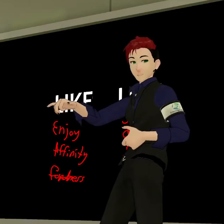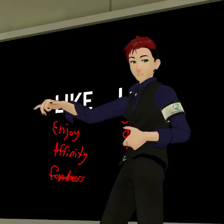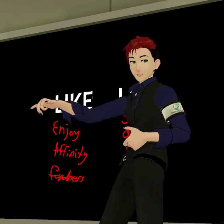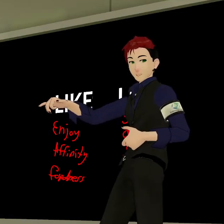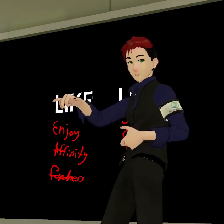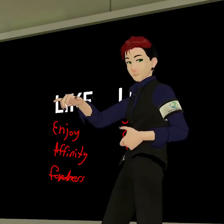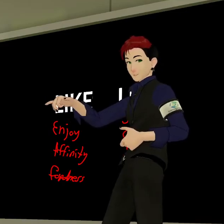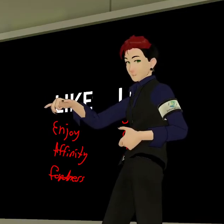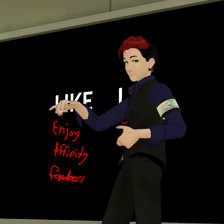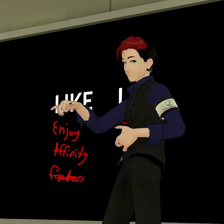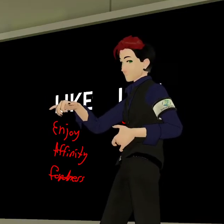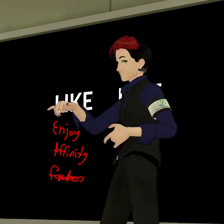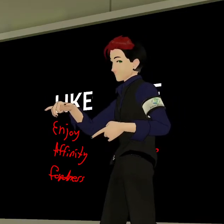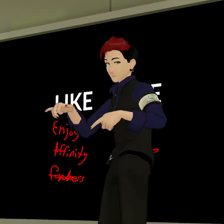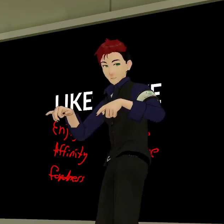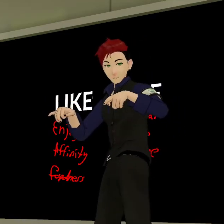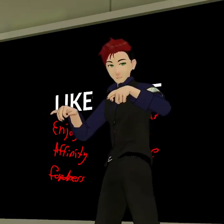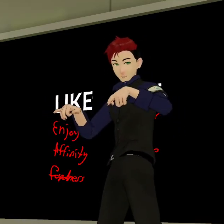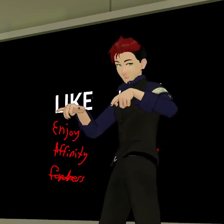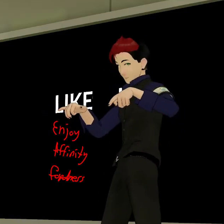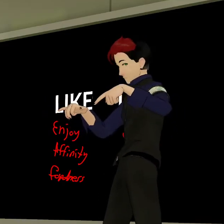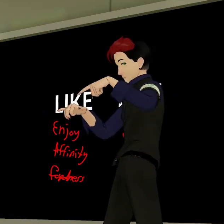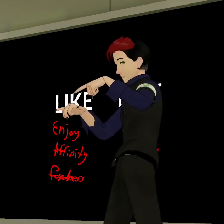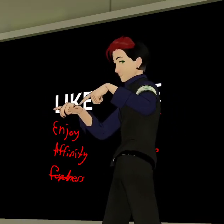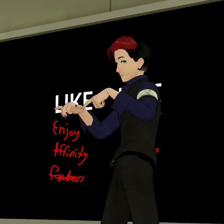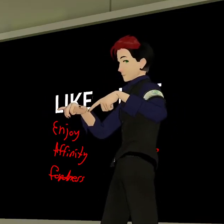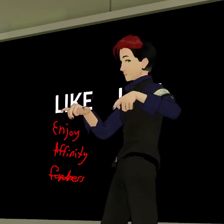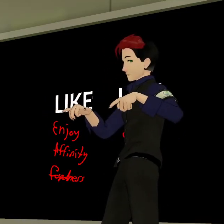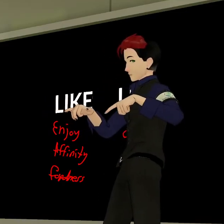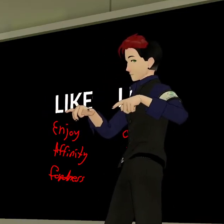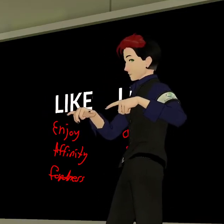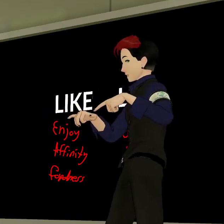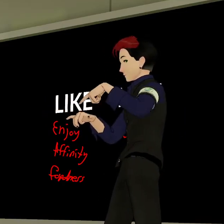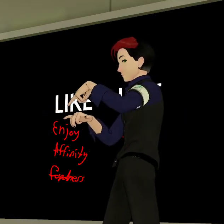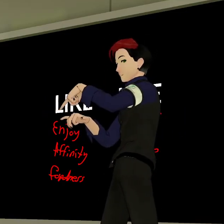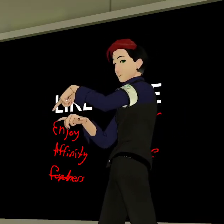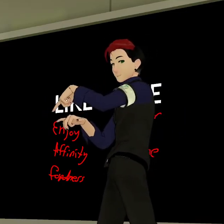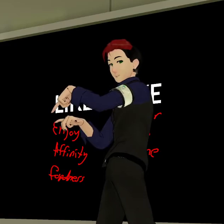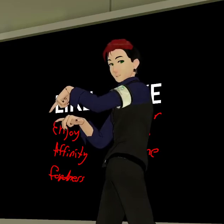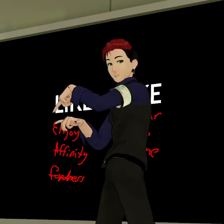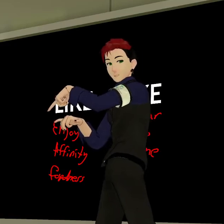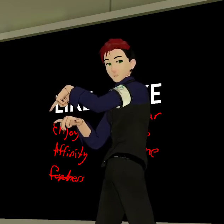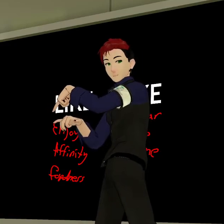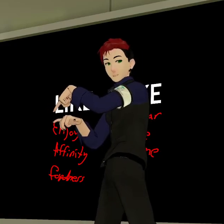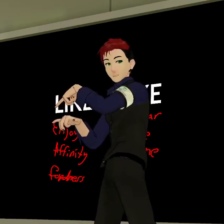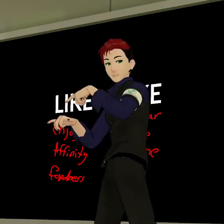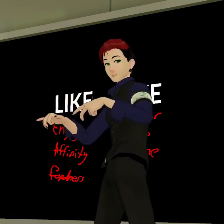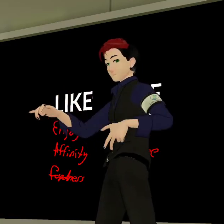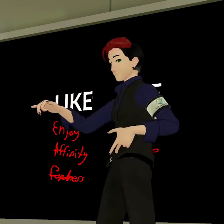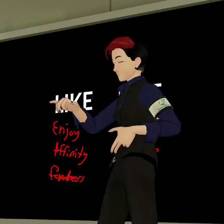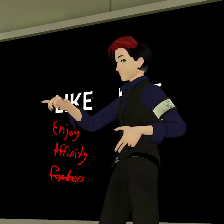slide back and forth you're saying this thing that I'm pointing to with my thumb and this thing I'm pointing to with my pinky